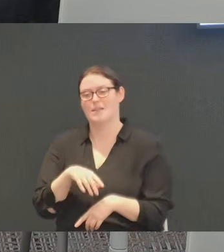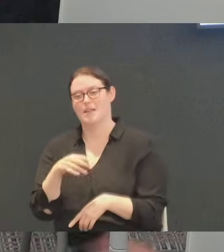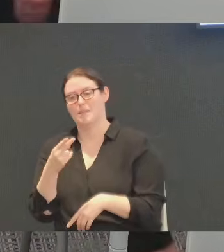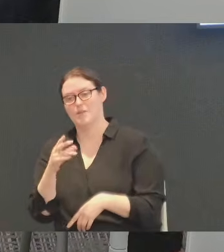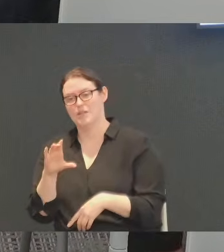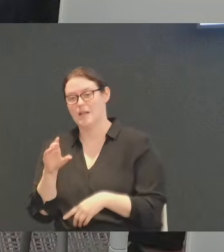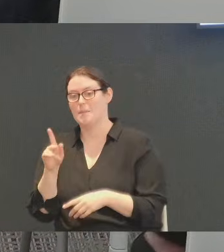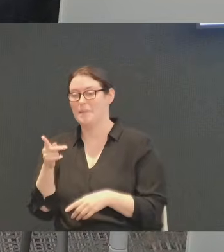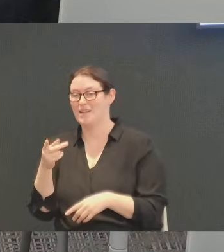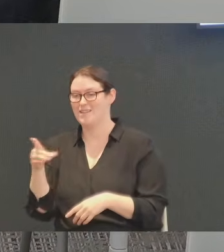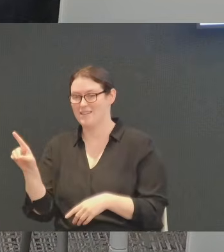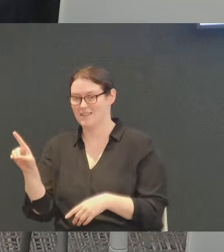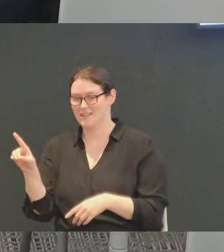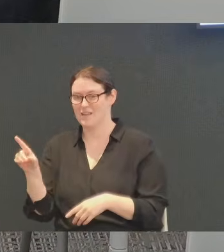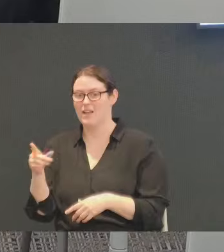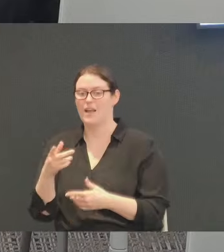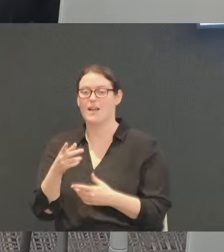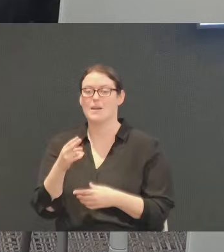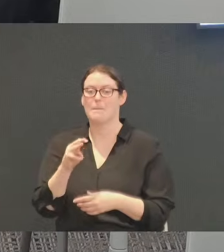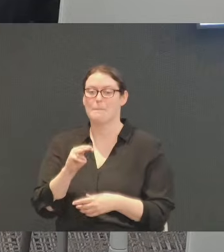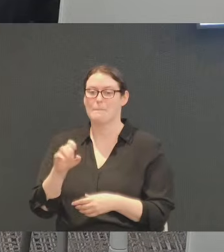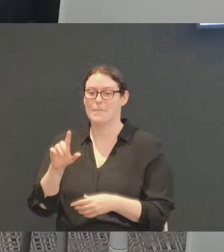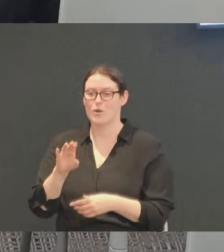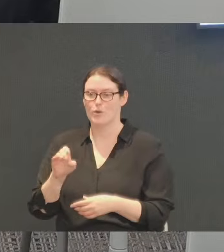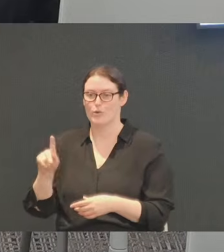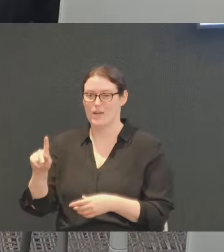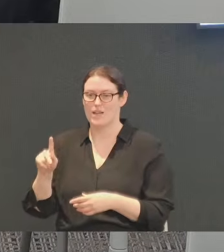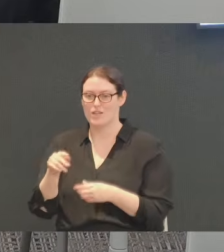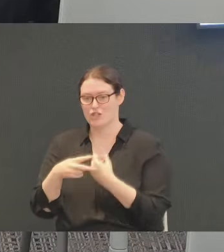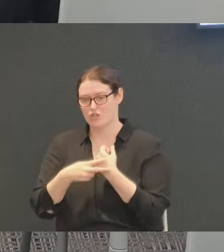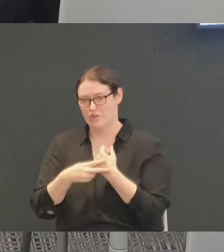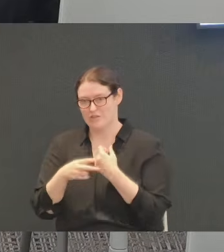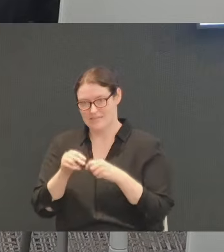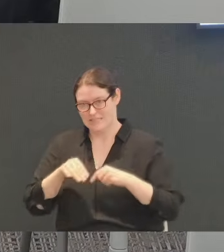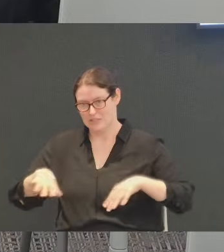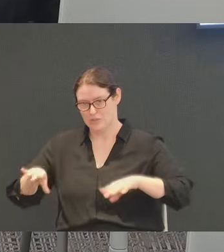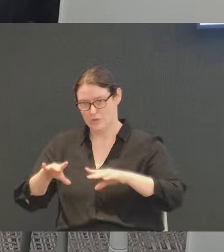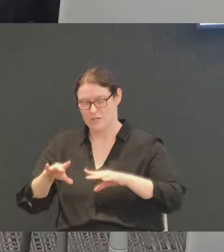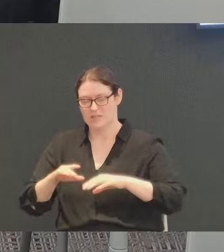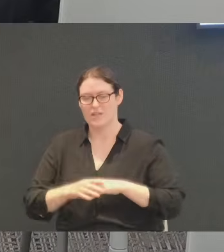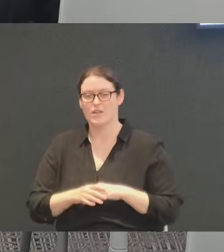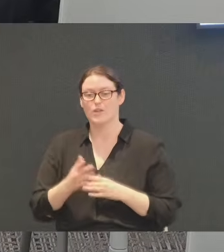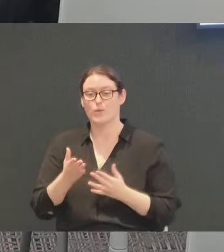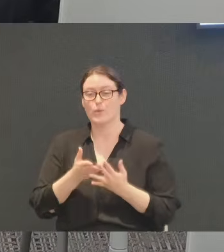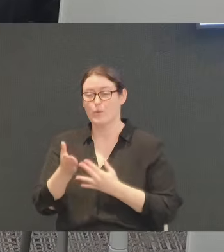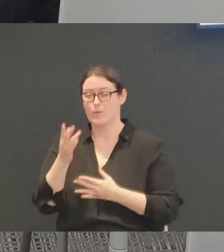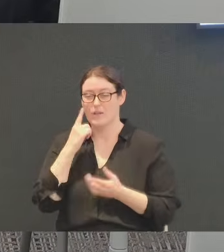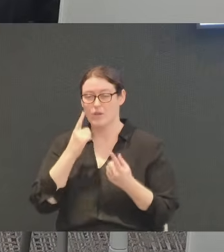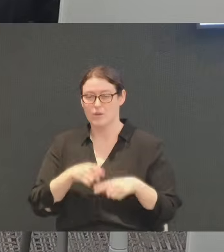and Development, and the Mil Creek Conservancy District. through this agreement, both MSD and